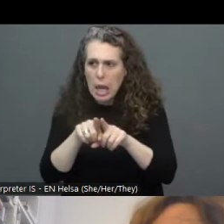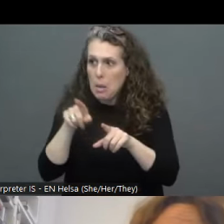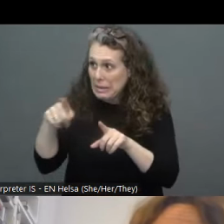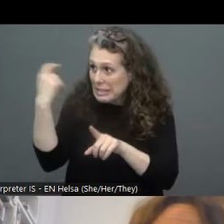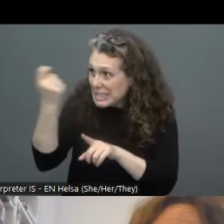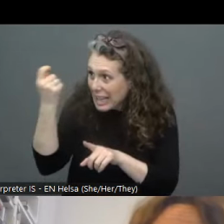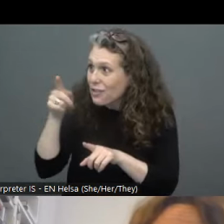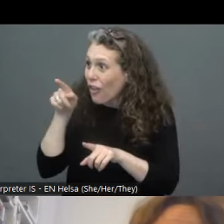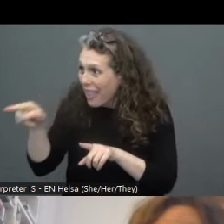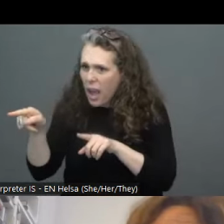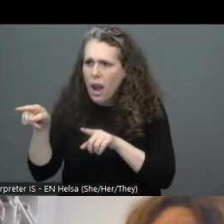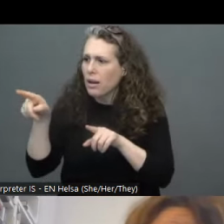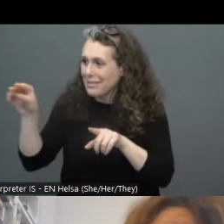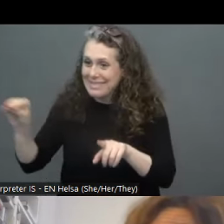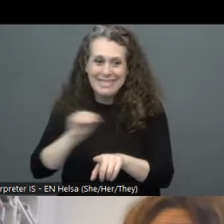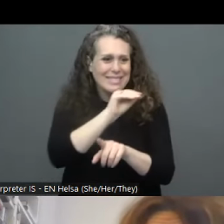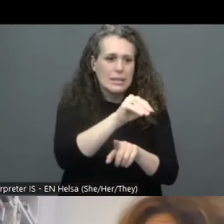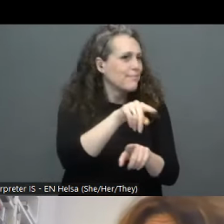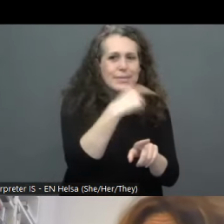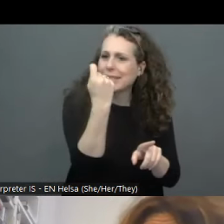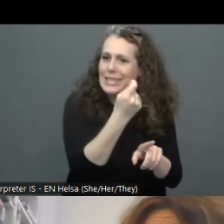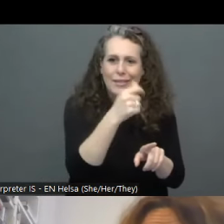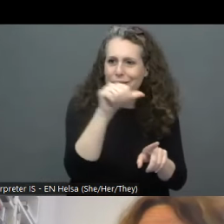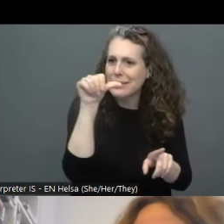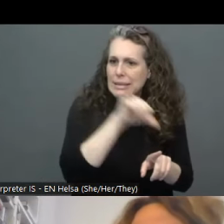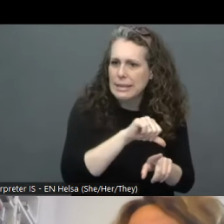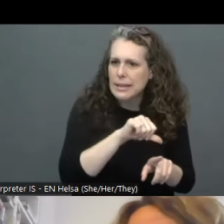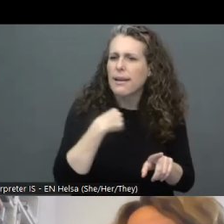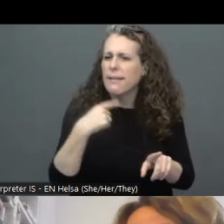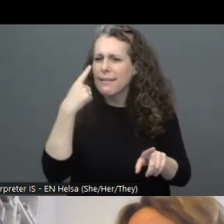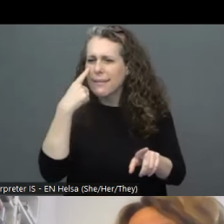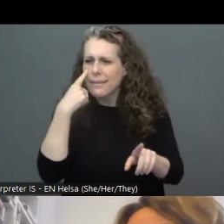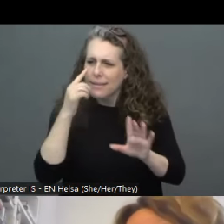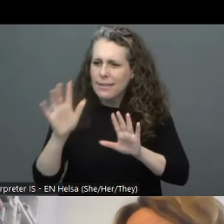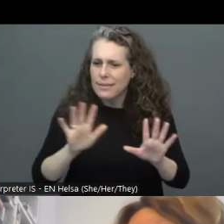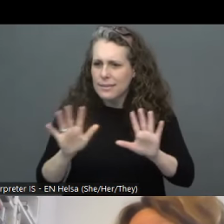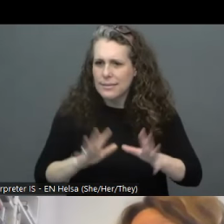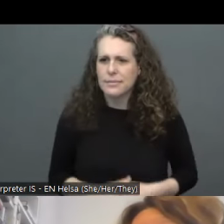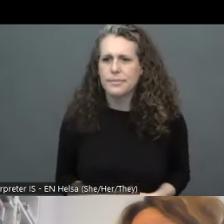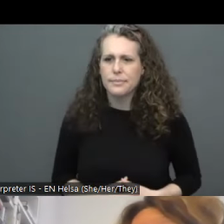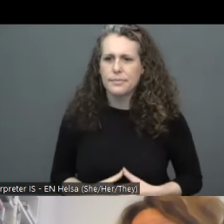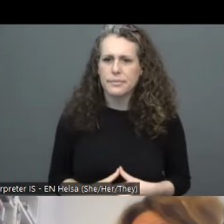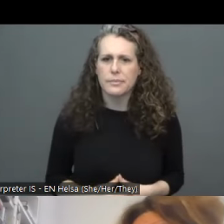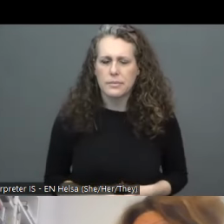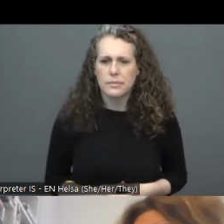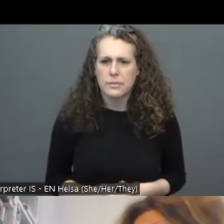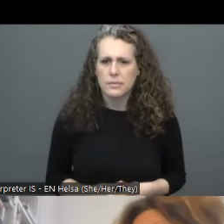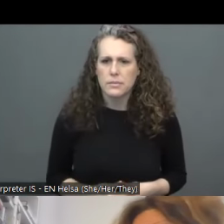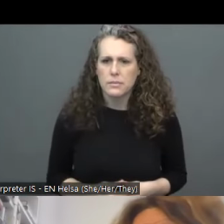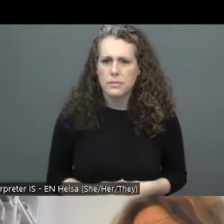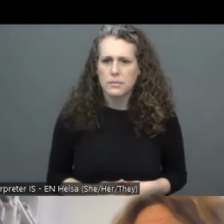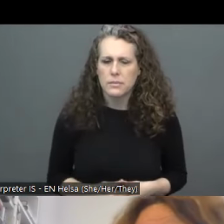an approach within to achieve this objective that the call for good practice and the selection the